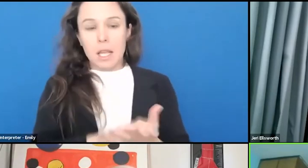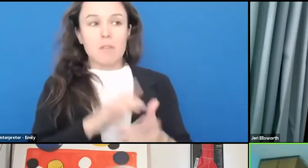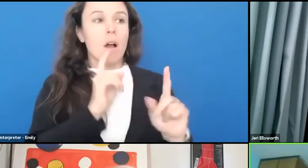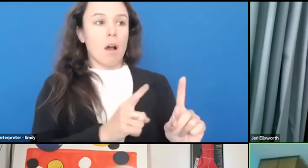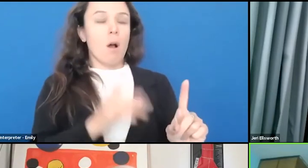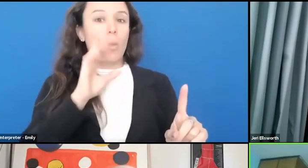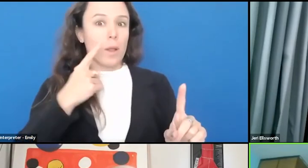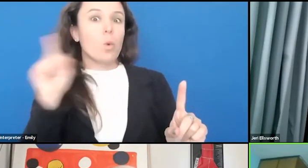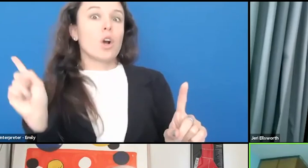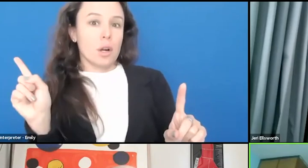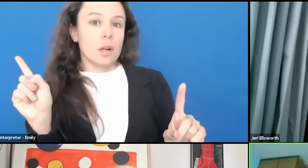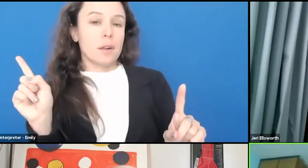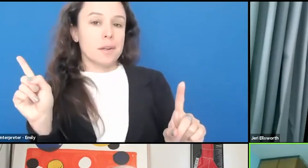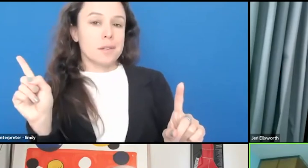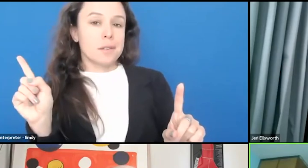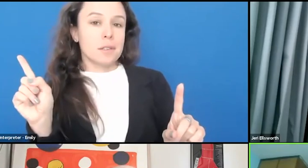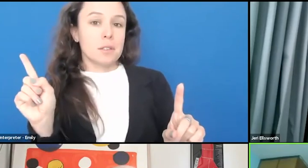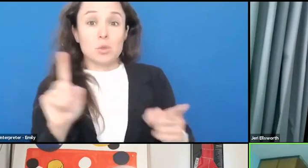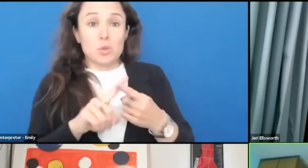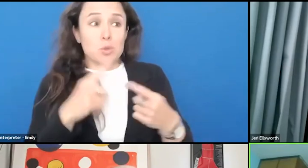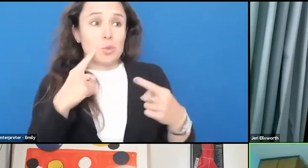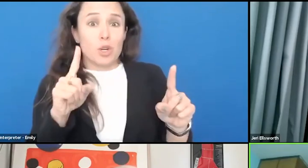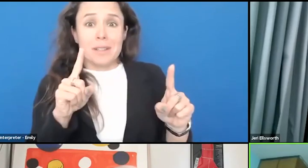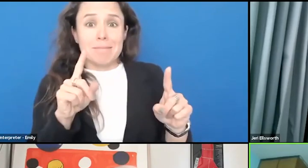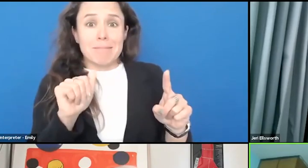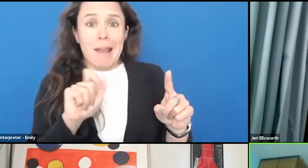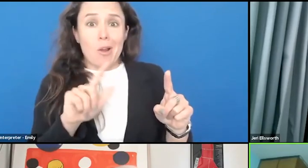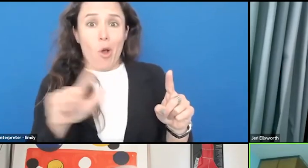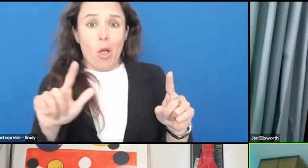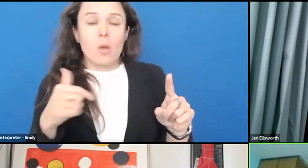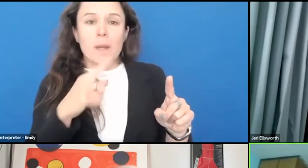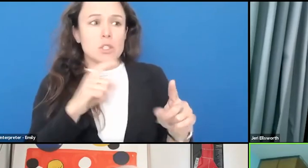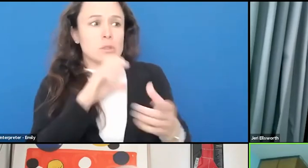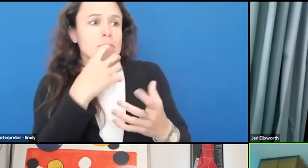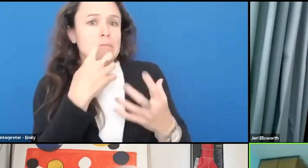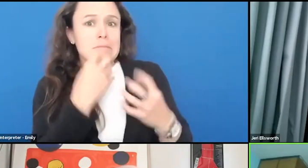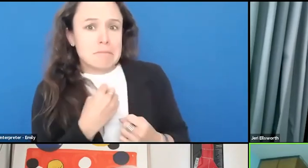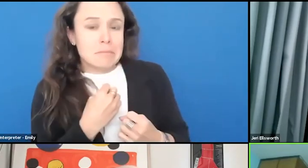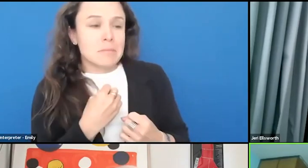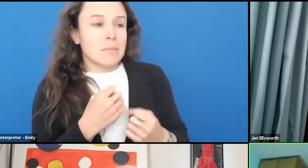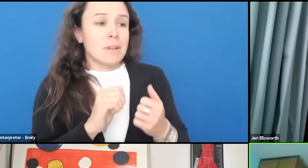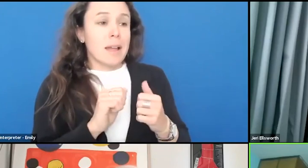for us for it to work at all, and we have to care about it to learn how to use it at all,